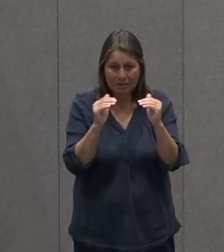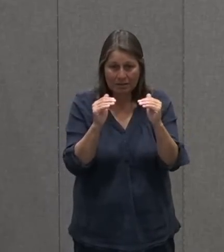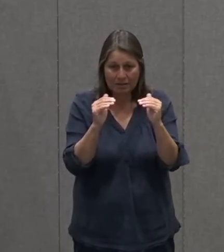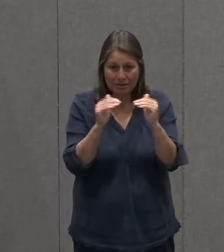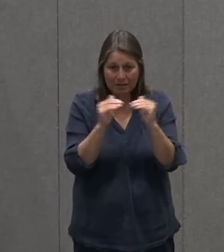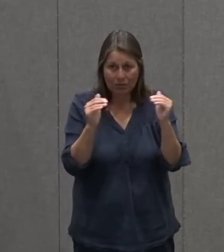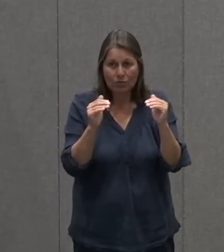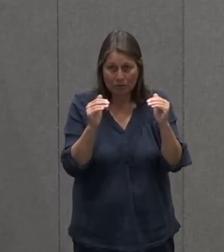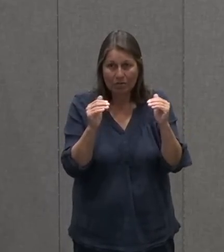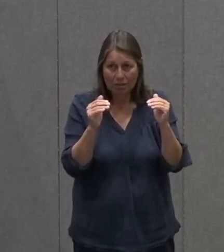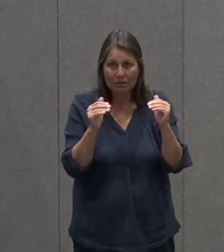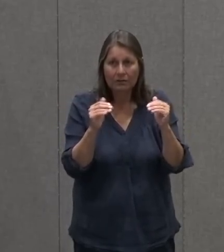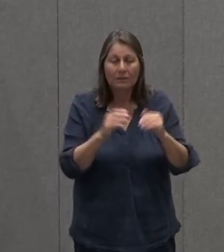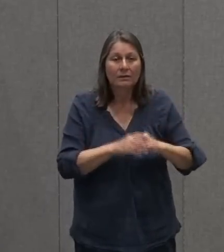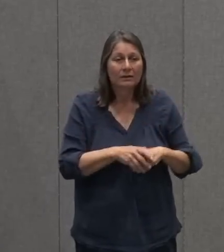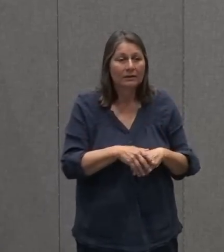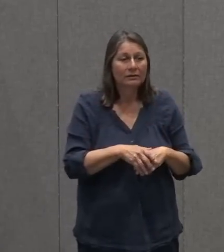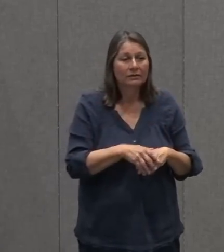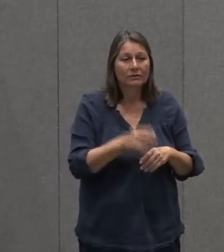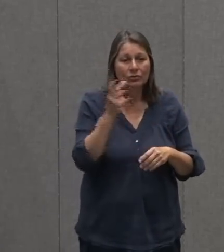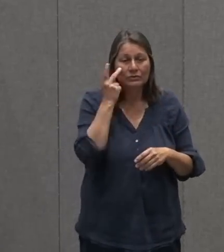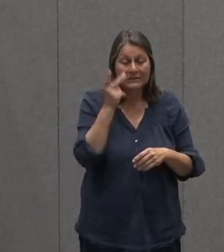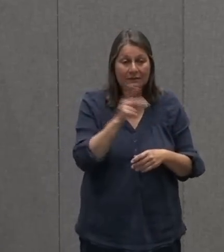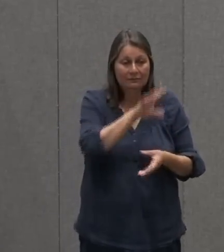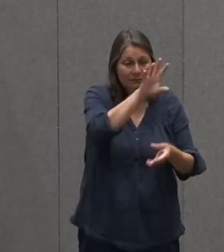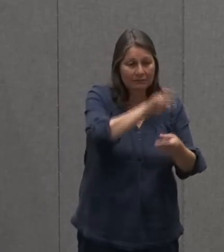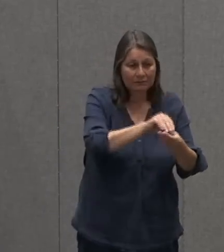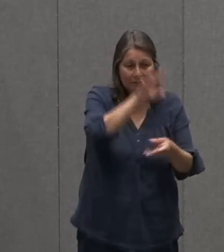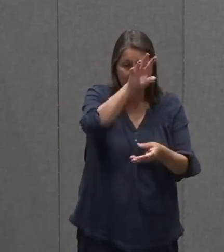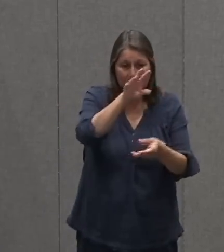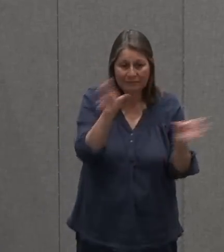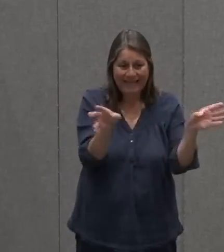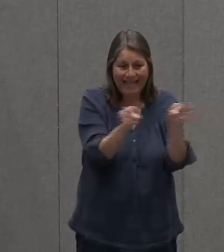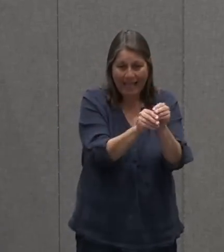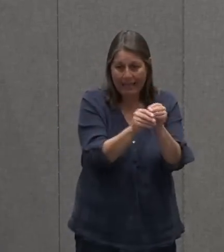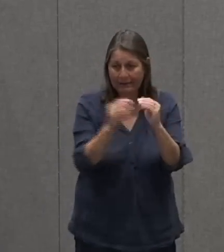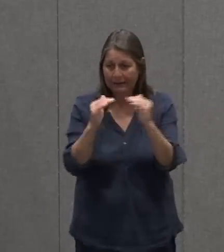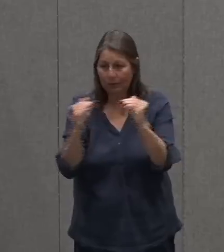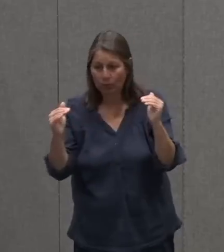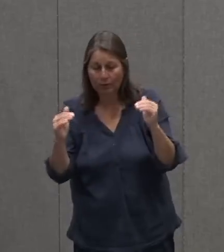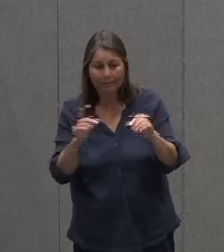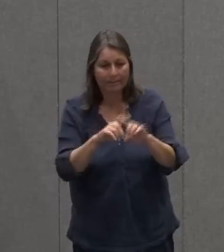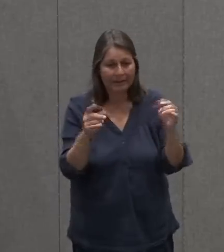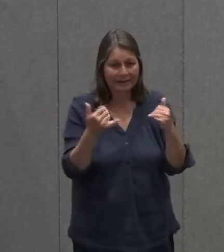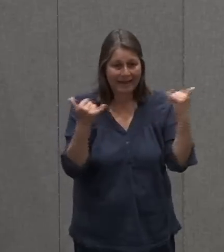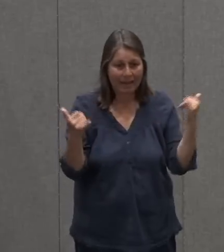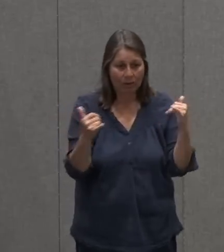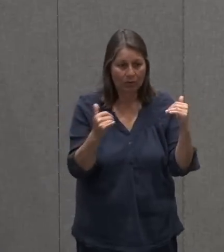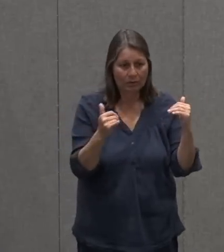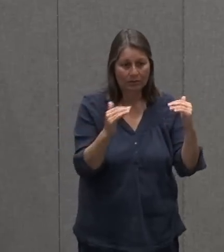after the equal sign. This time the sum comes before the two add-ins